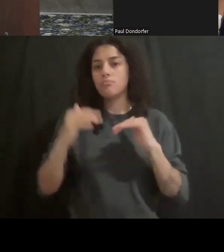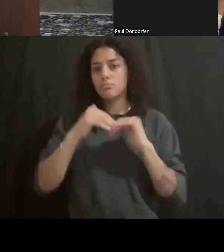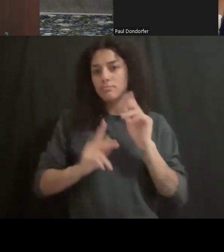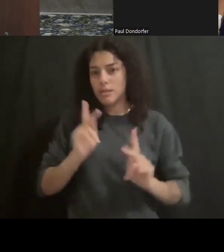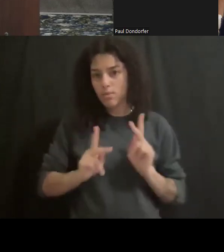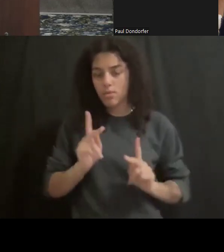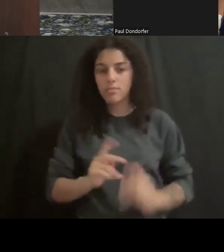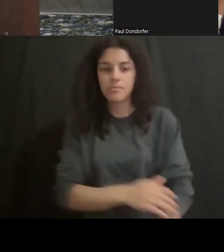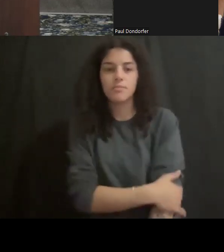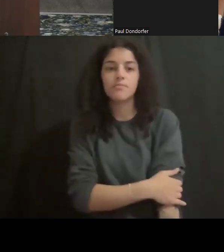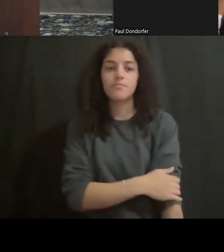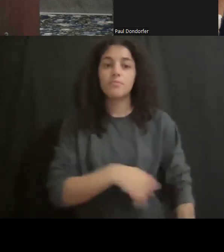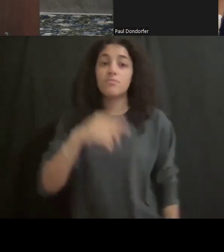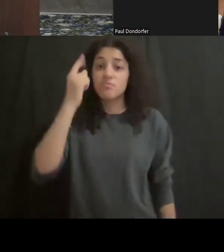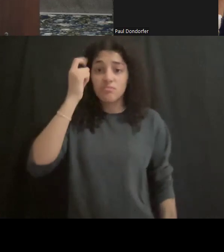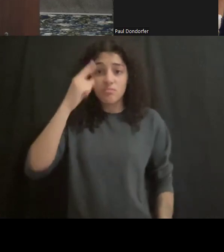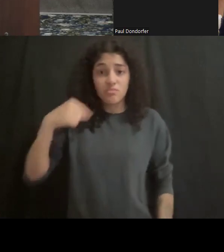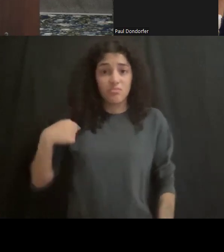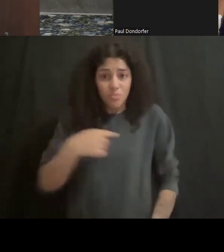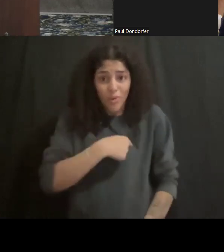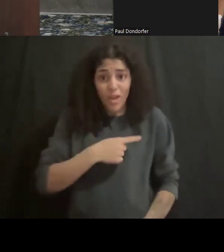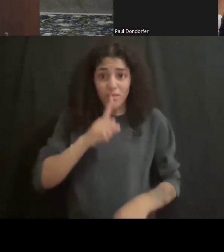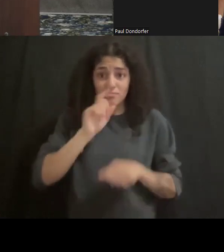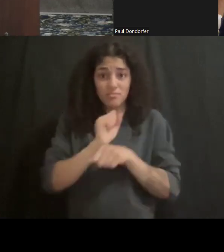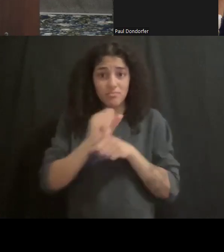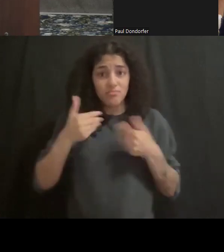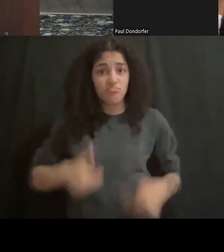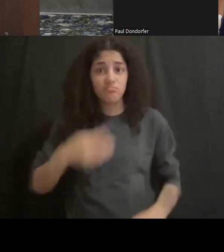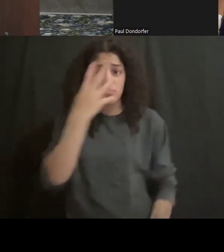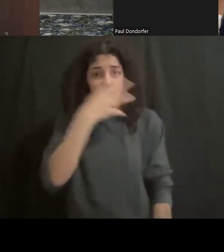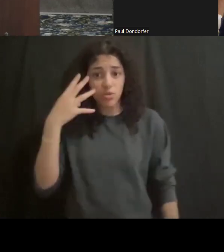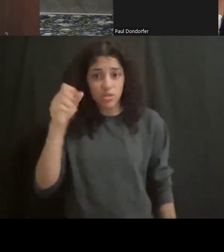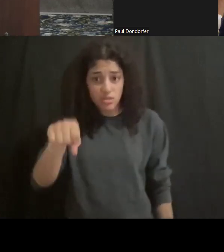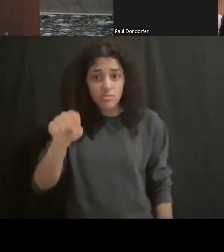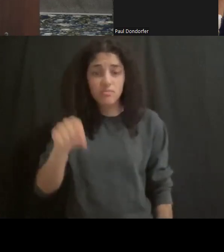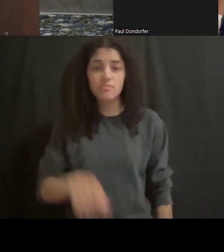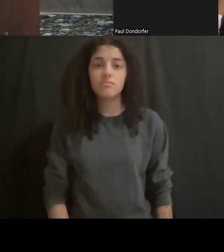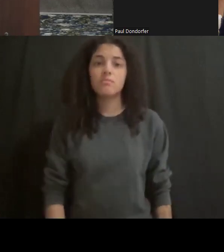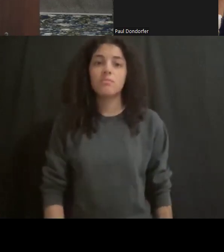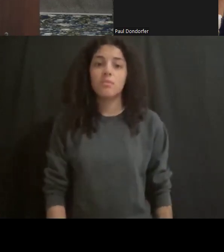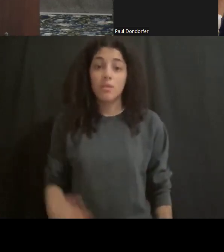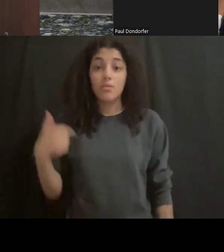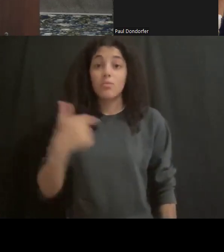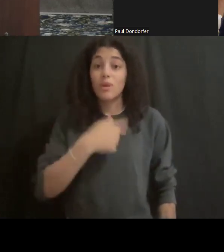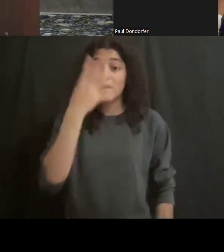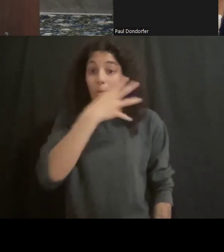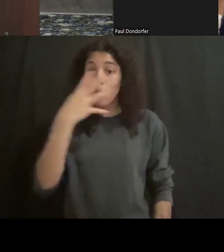rest of us all of us are immigrants and we are immigrants who are living on their land